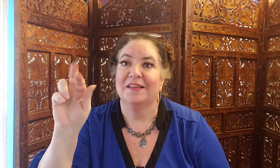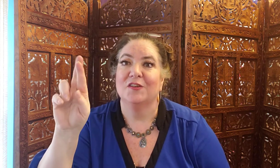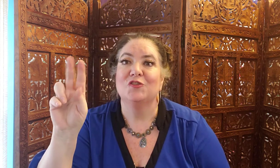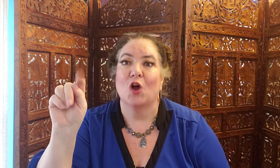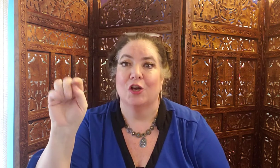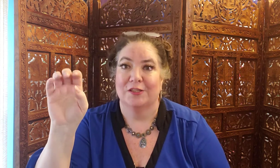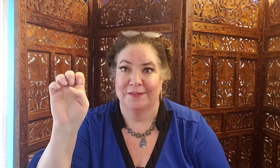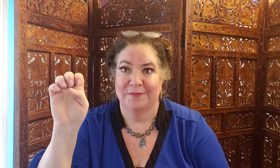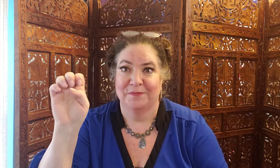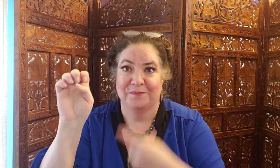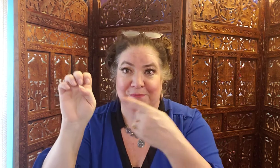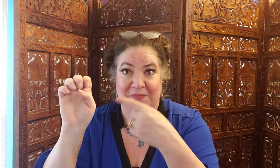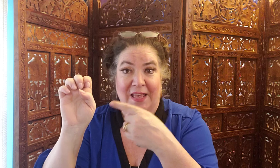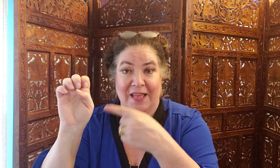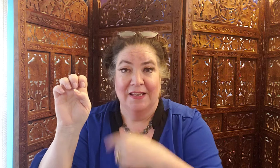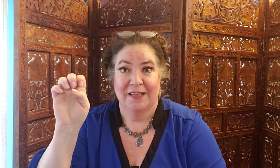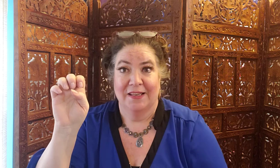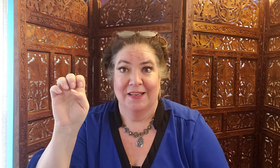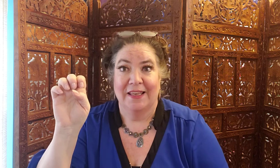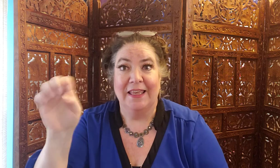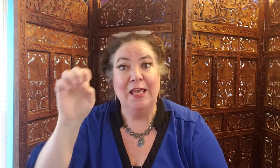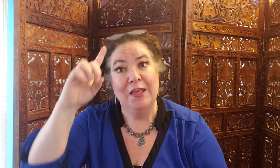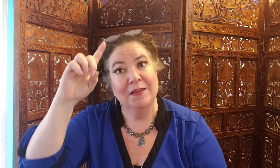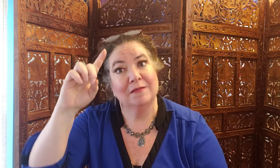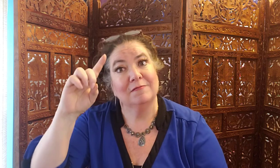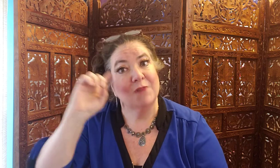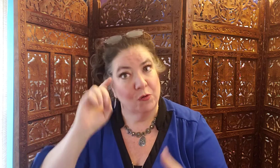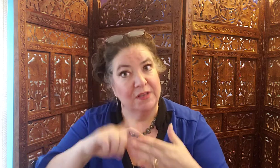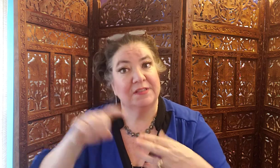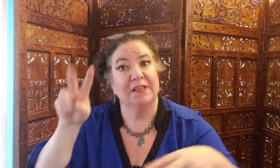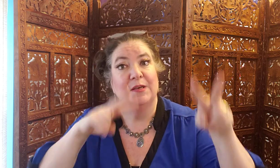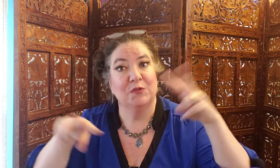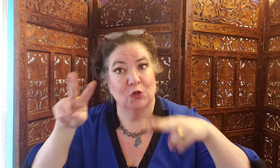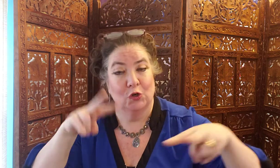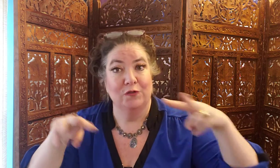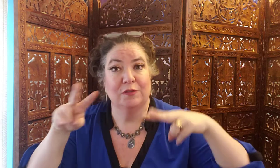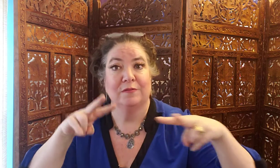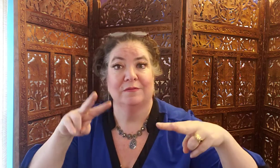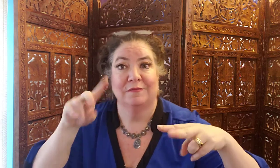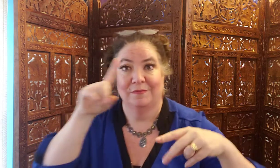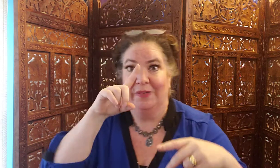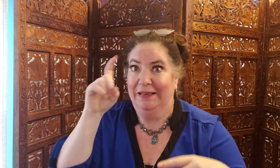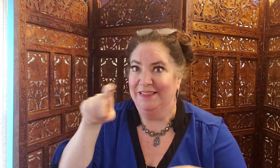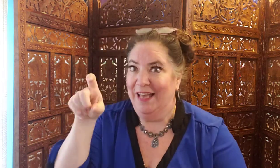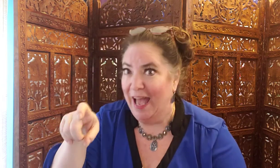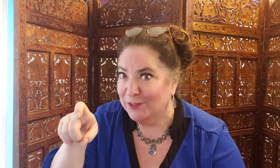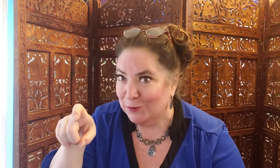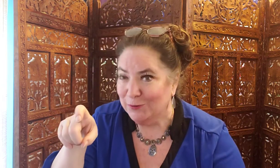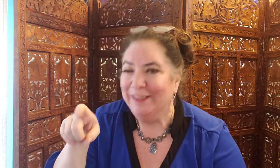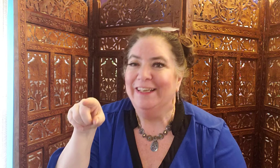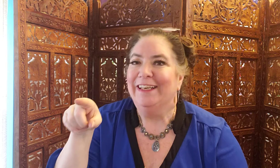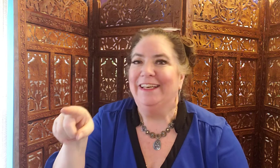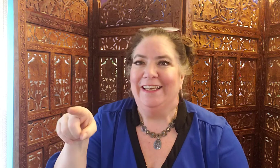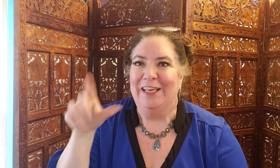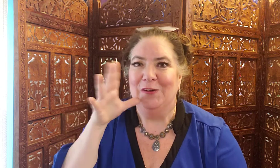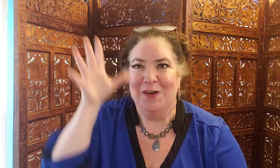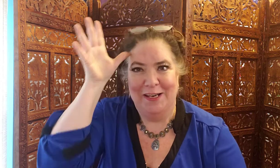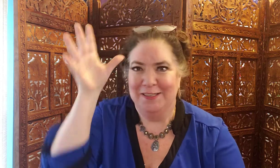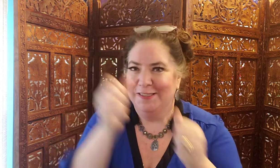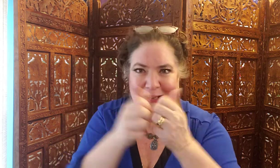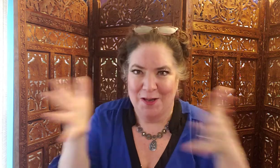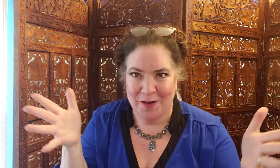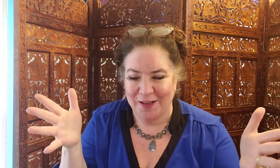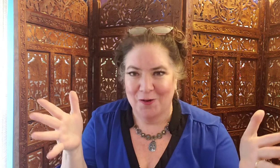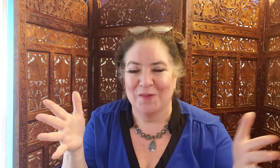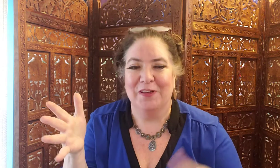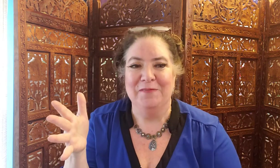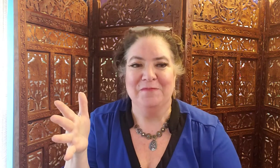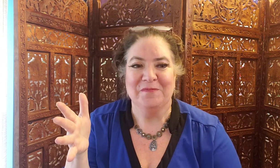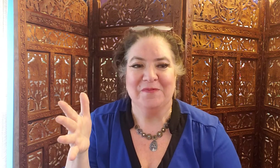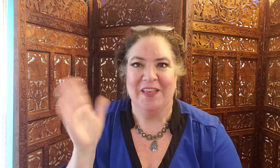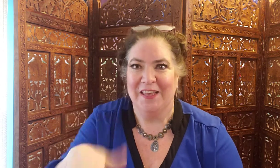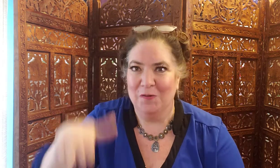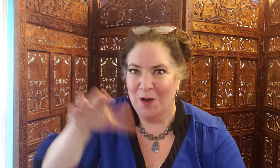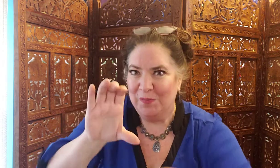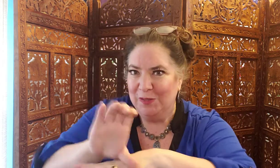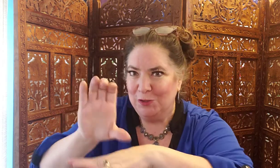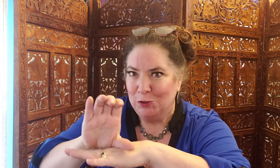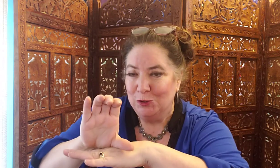Delsarte he noticed and he observed, because he had to. He was an orphan, he grew up in the church